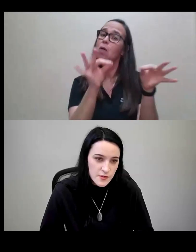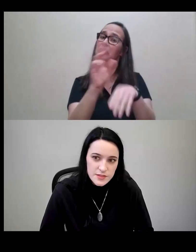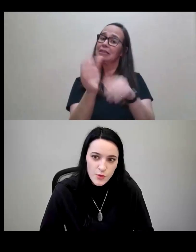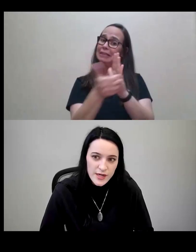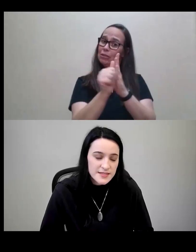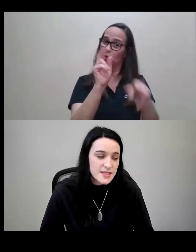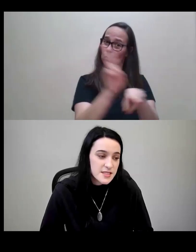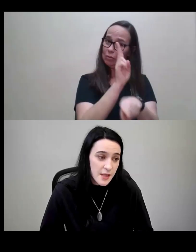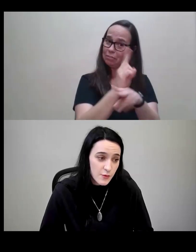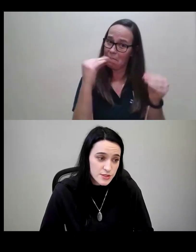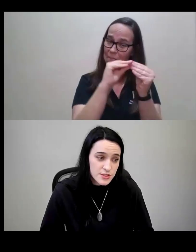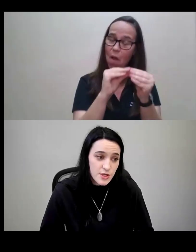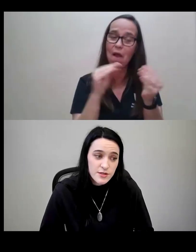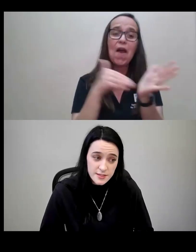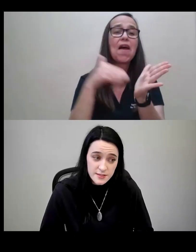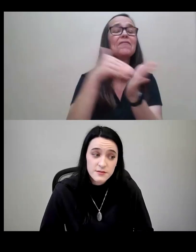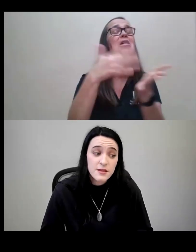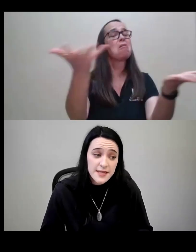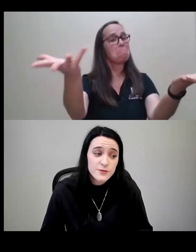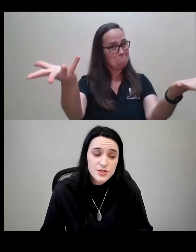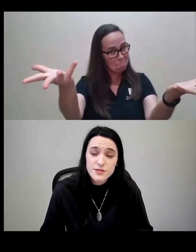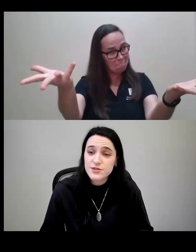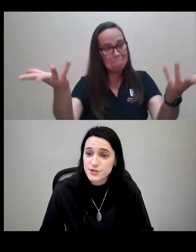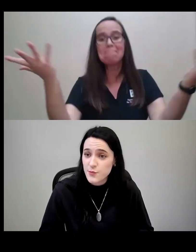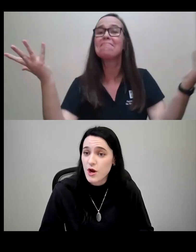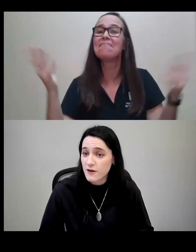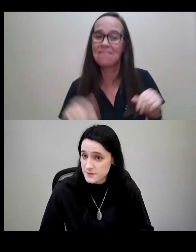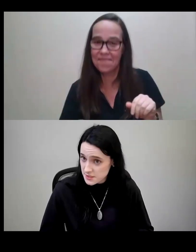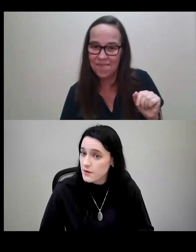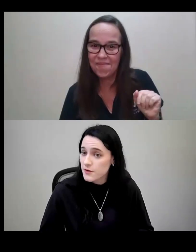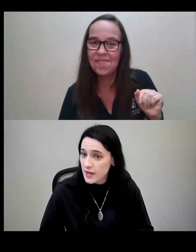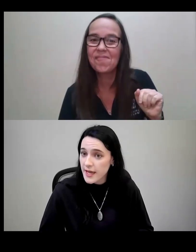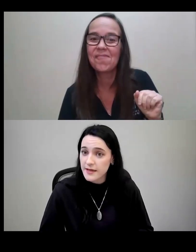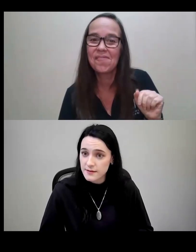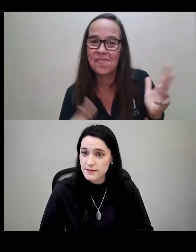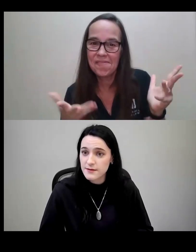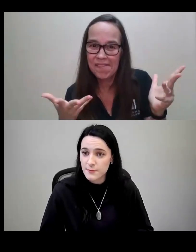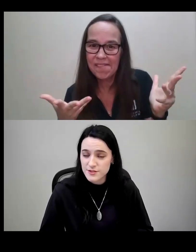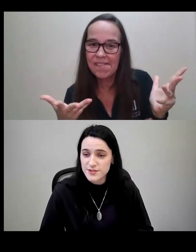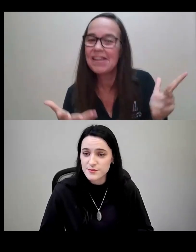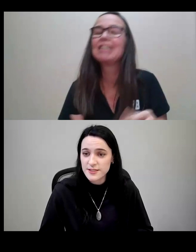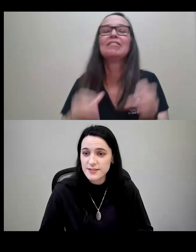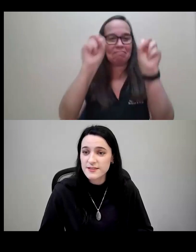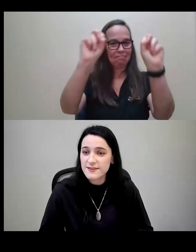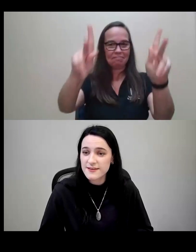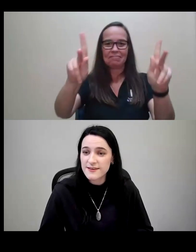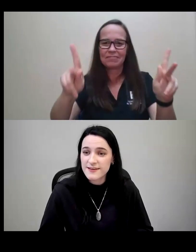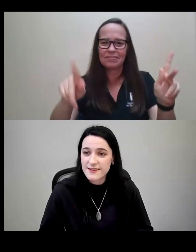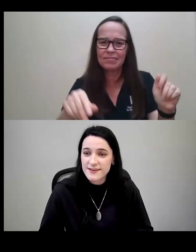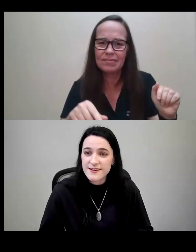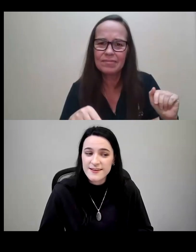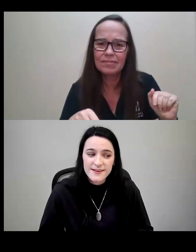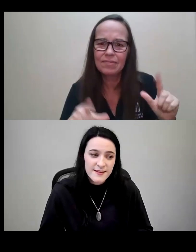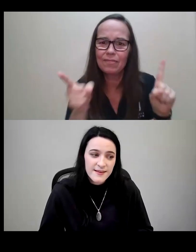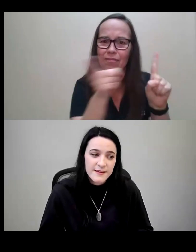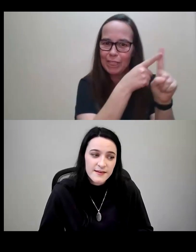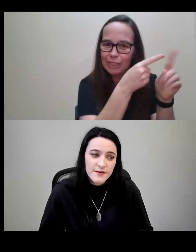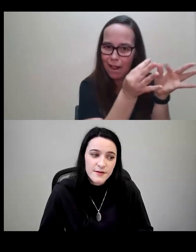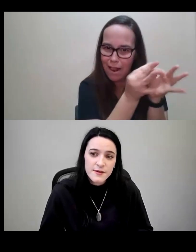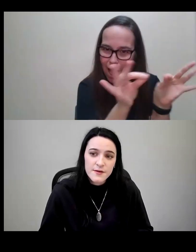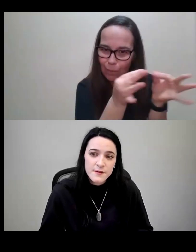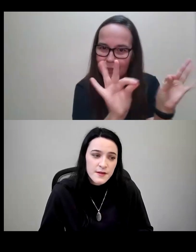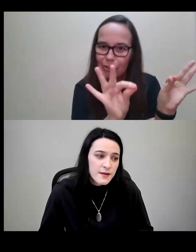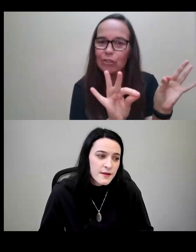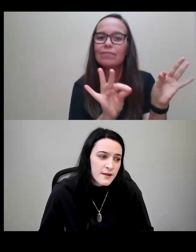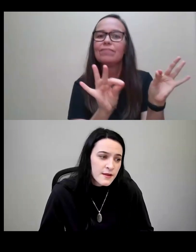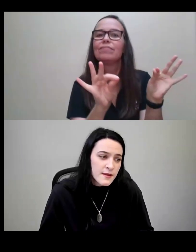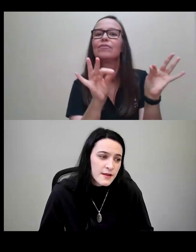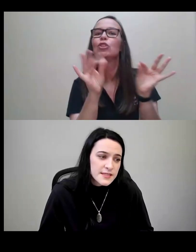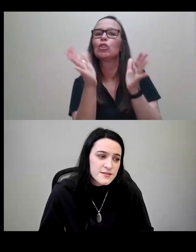No. Someone asked these language skills are used more often. Okay, possibly.